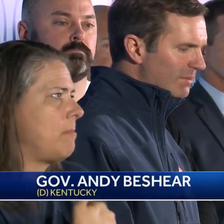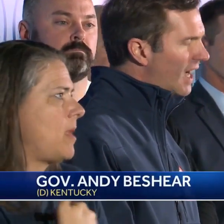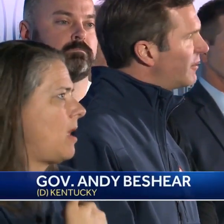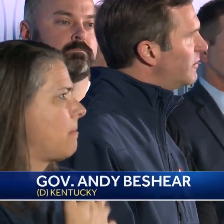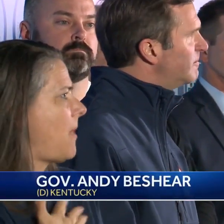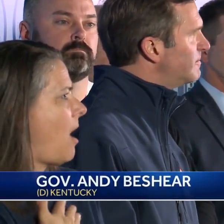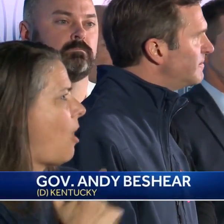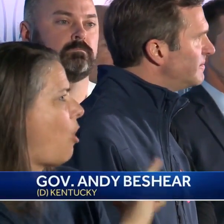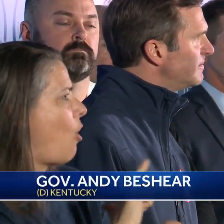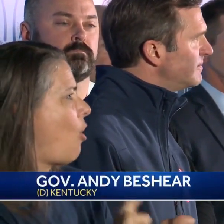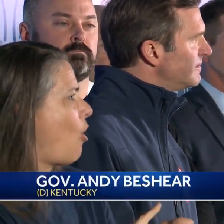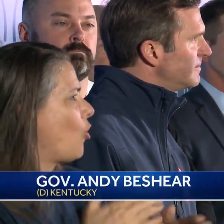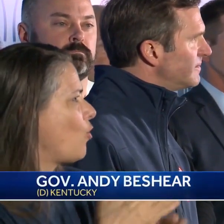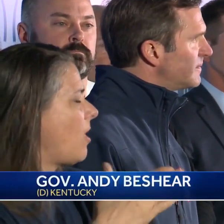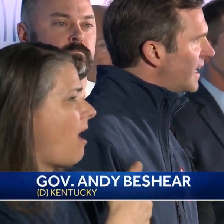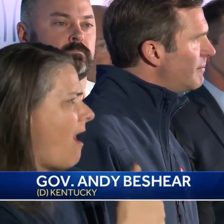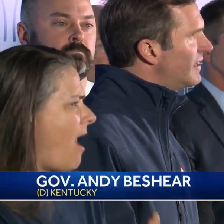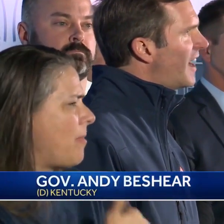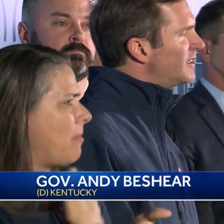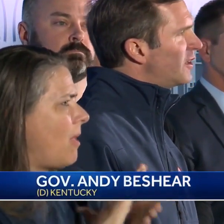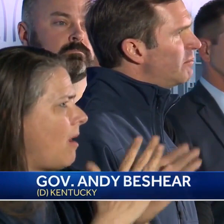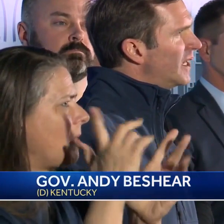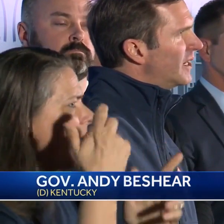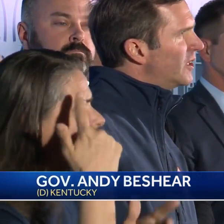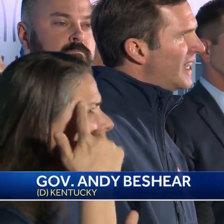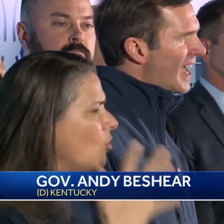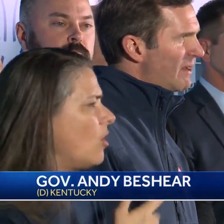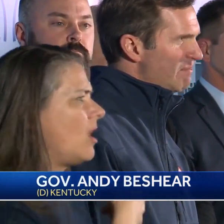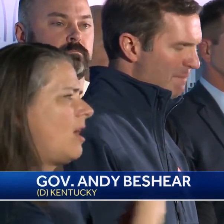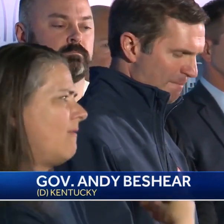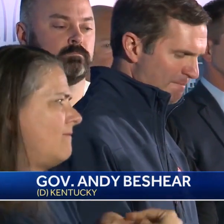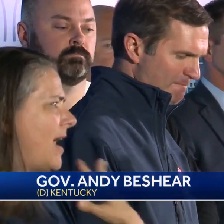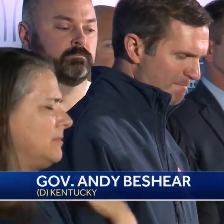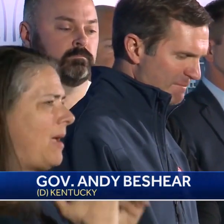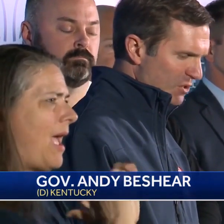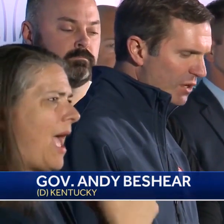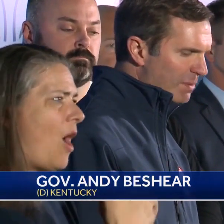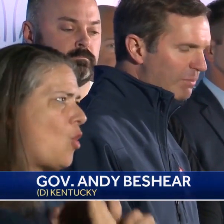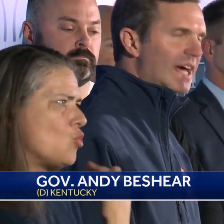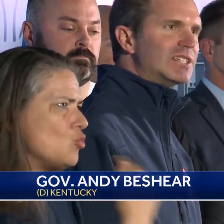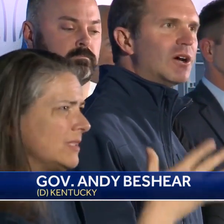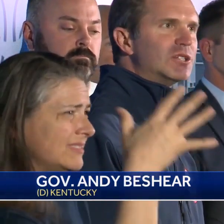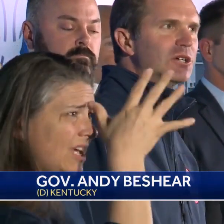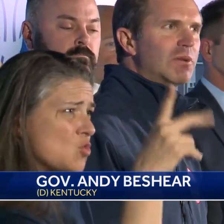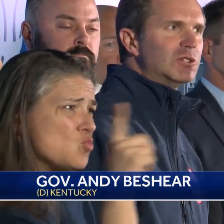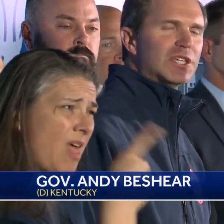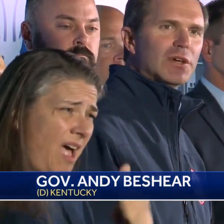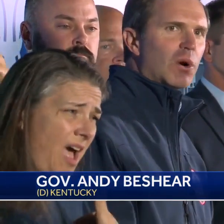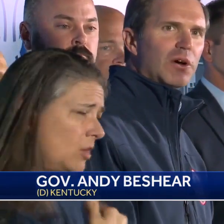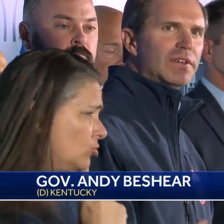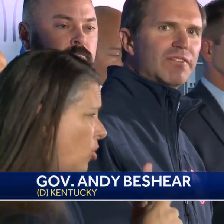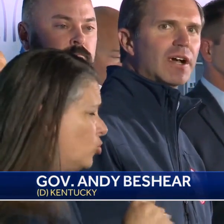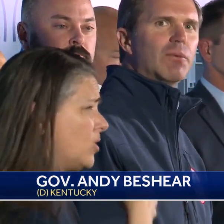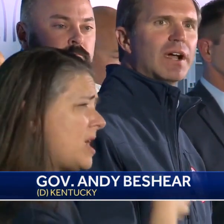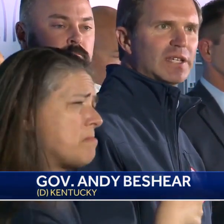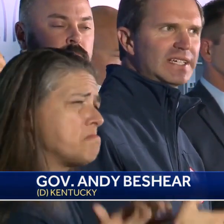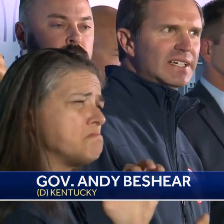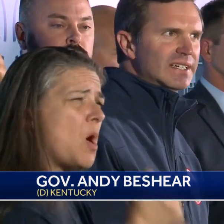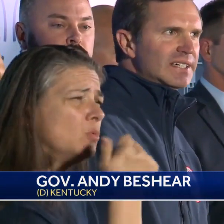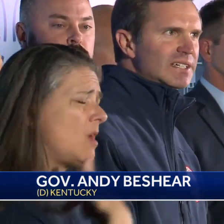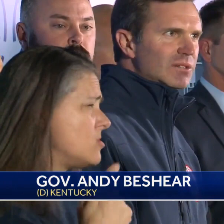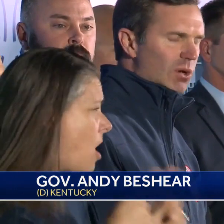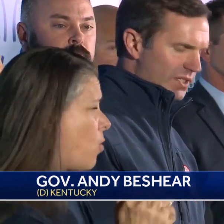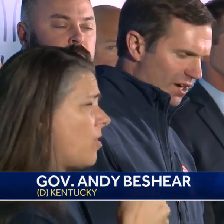TOMMY ELLIOTT HELPED ME BUILD MY LAW CAREER, HELPED ME BECOME GOVERNOR, GAVE ME ADVICE ON BEING A GOOD DAD.